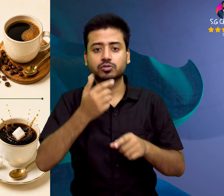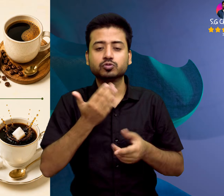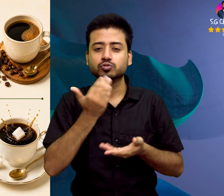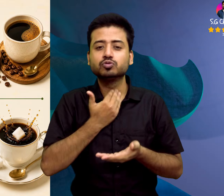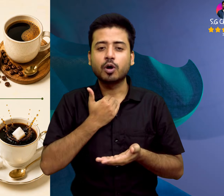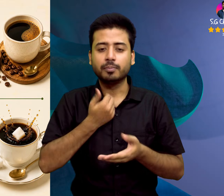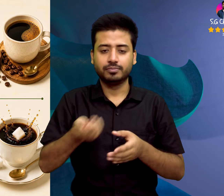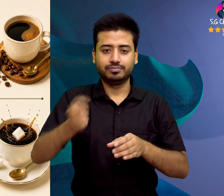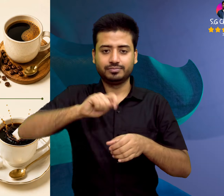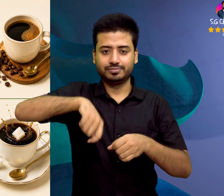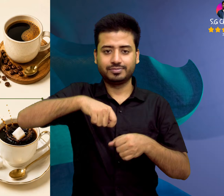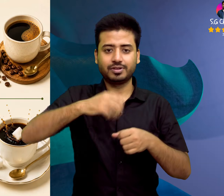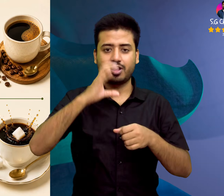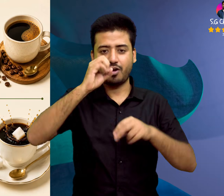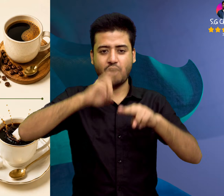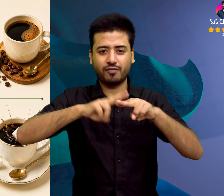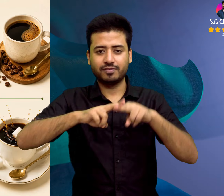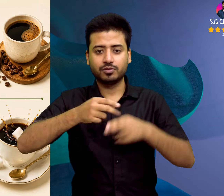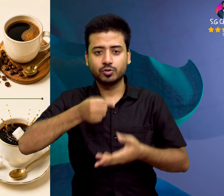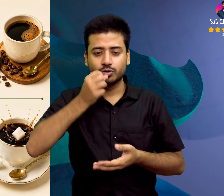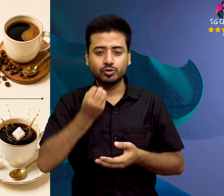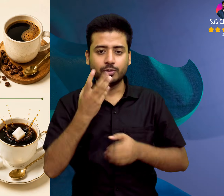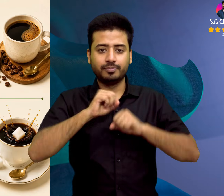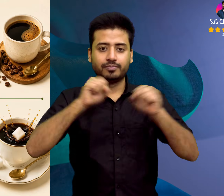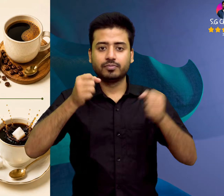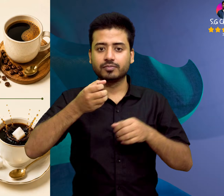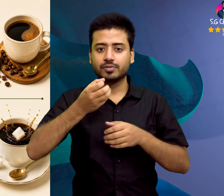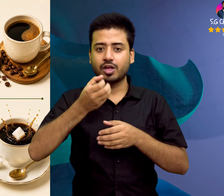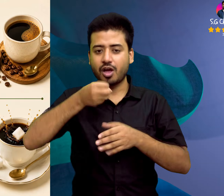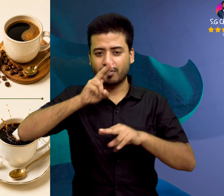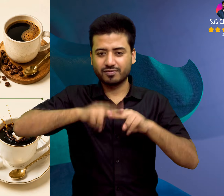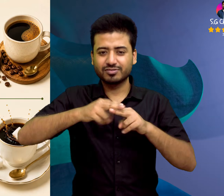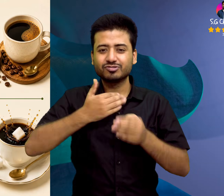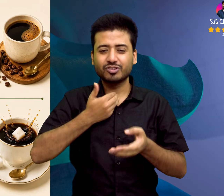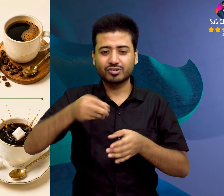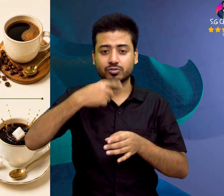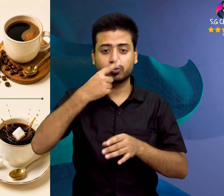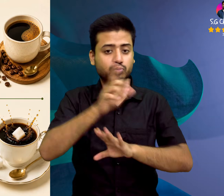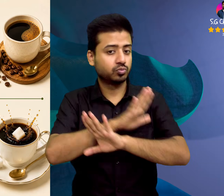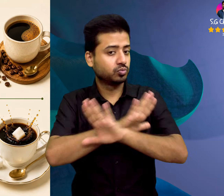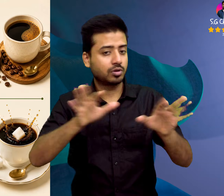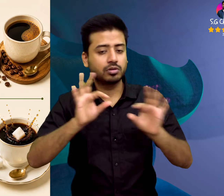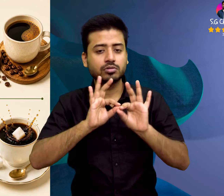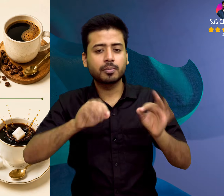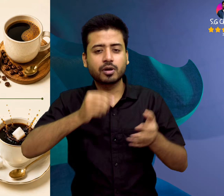is a highly satiating food. The process of boiling hydrates the starch granules, making them easier